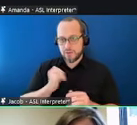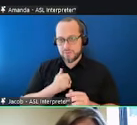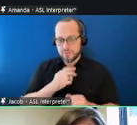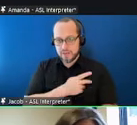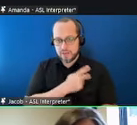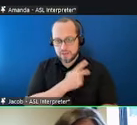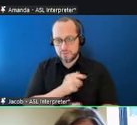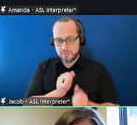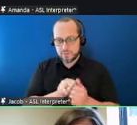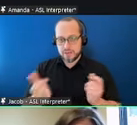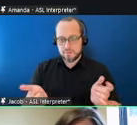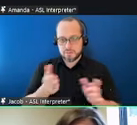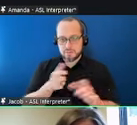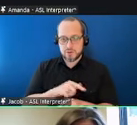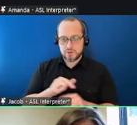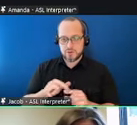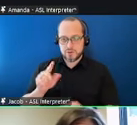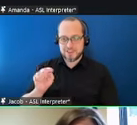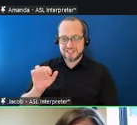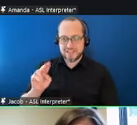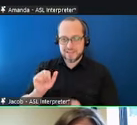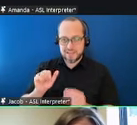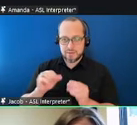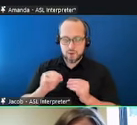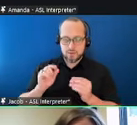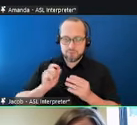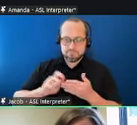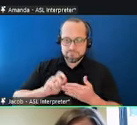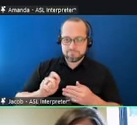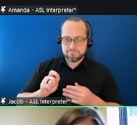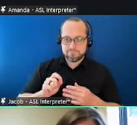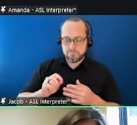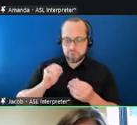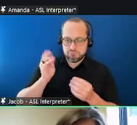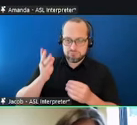And with that, I'm going to turn over to Tina to dig more into um the specifics of how we're